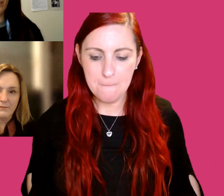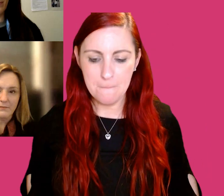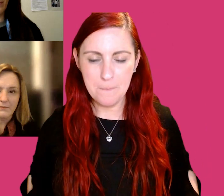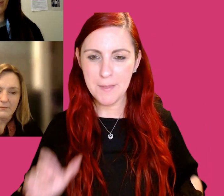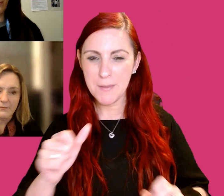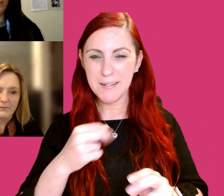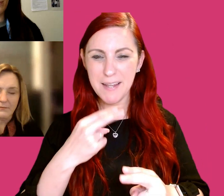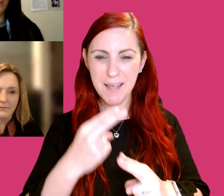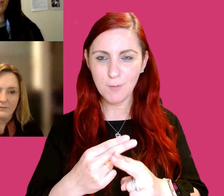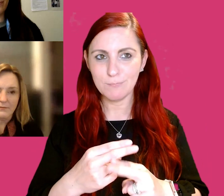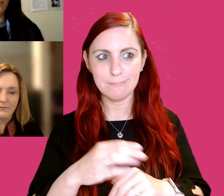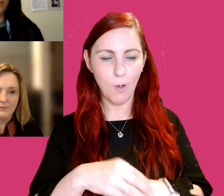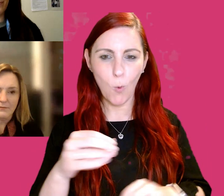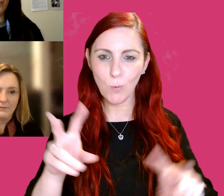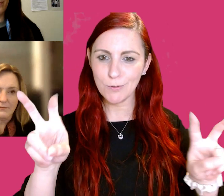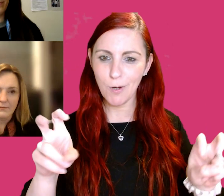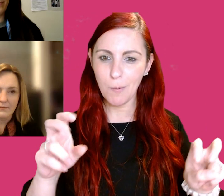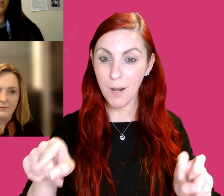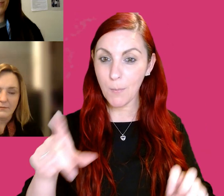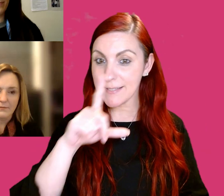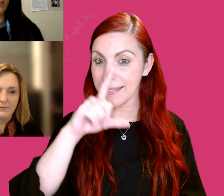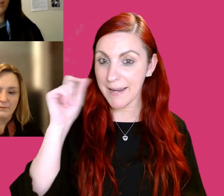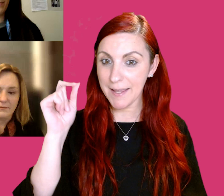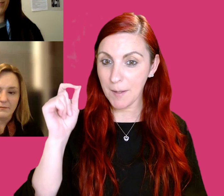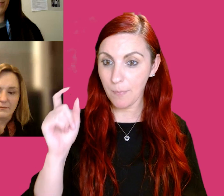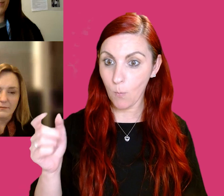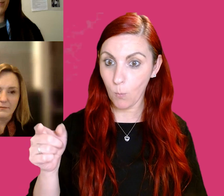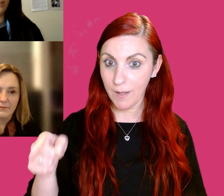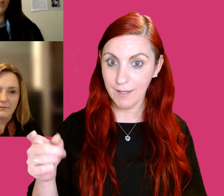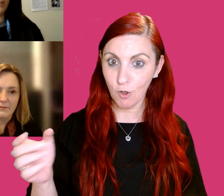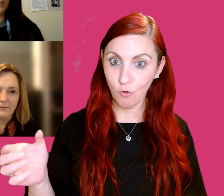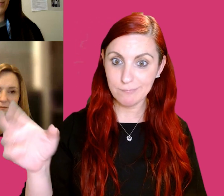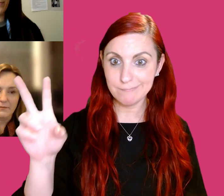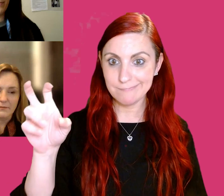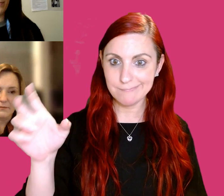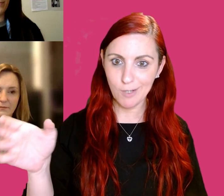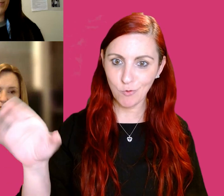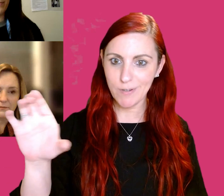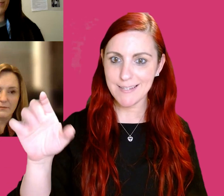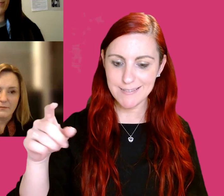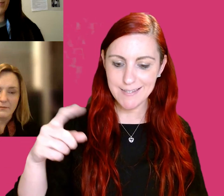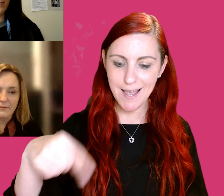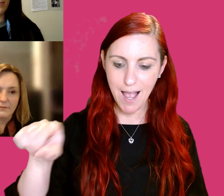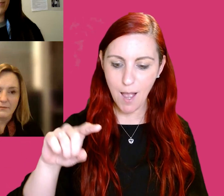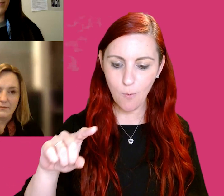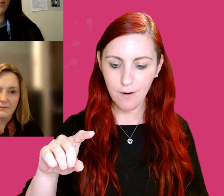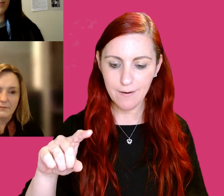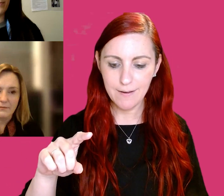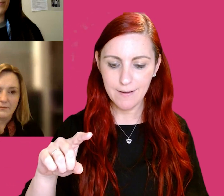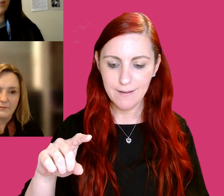H term in that it's the name that we christened our gestational diabetes kind of surveillance